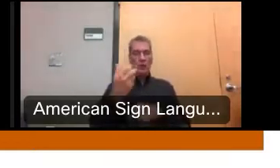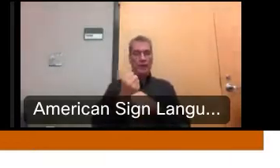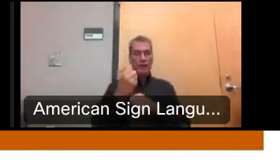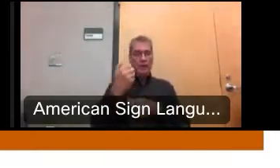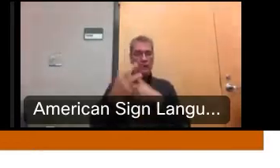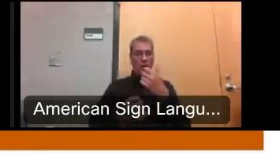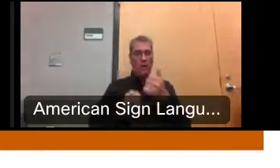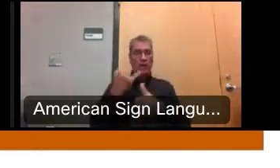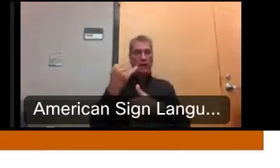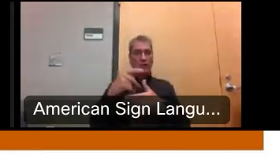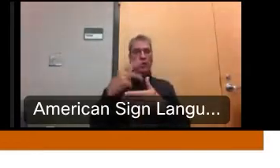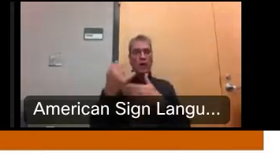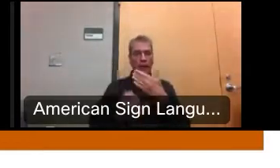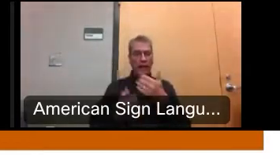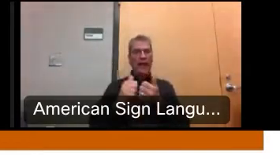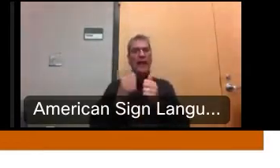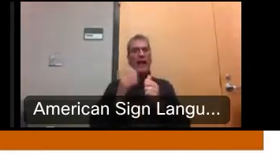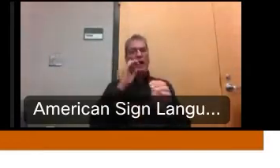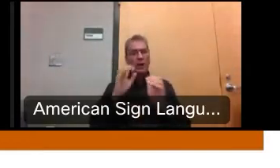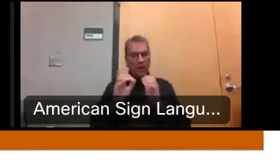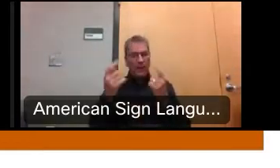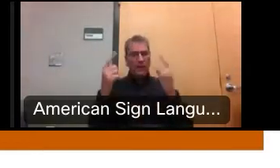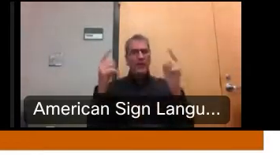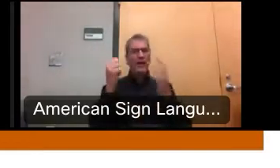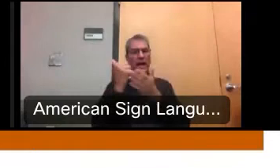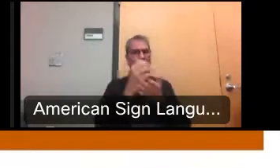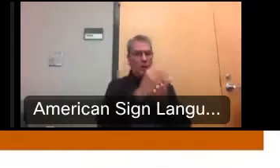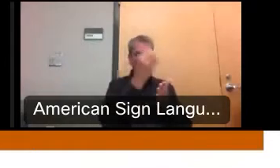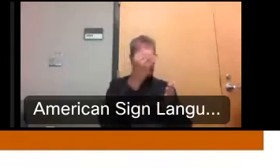On how to help communicate more effectively and help students understand the intersection